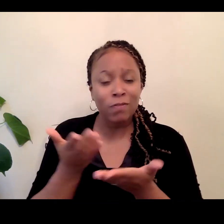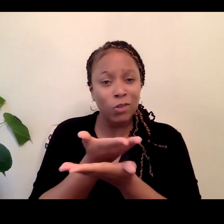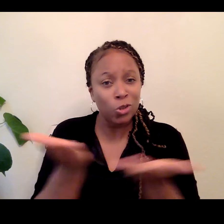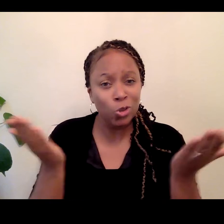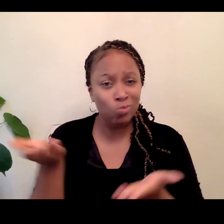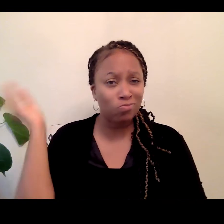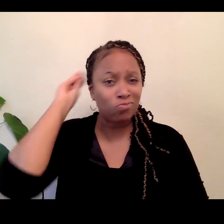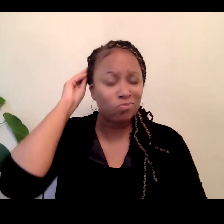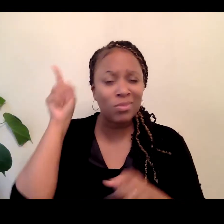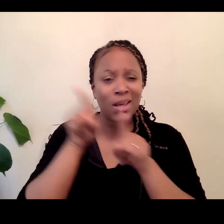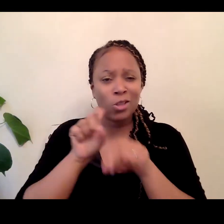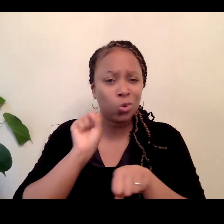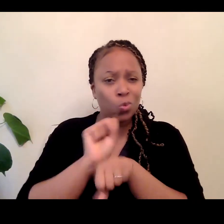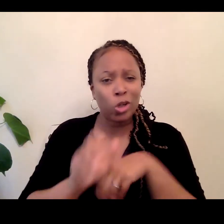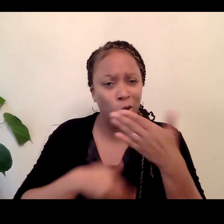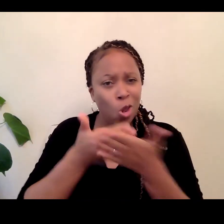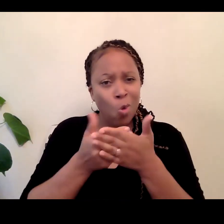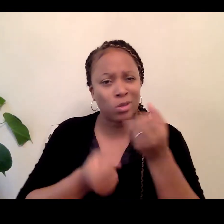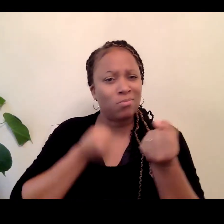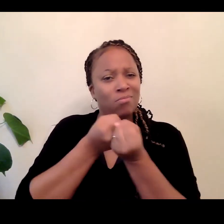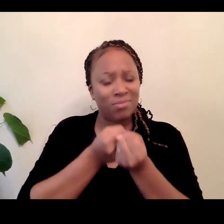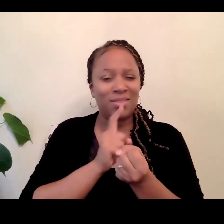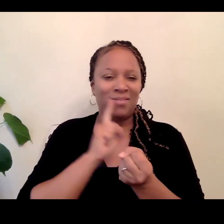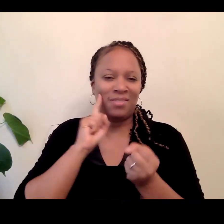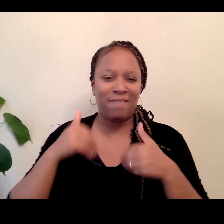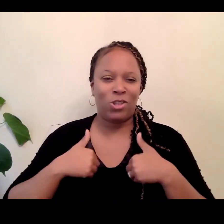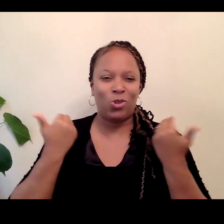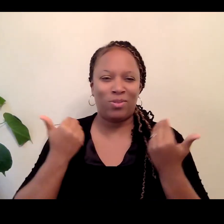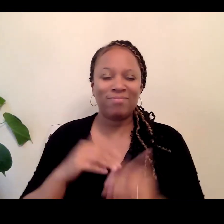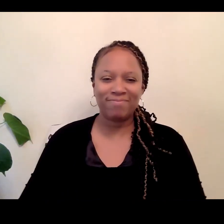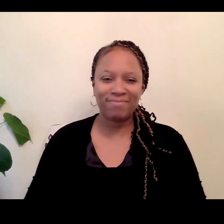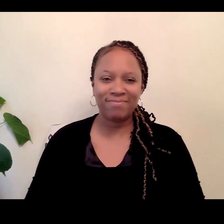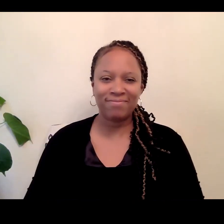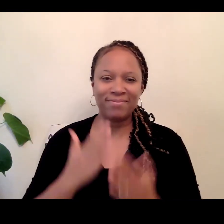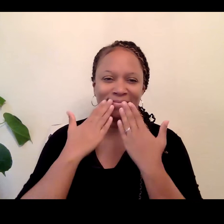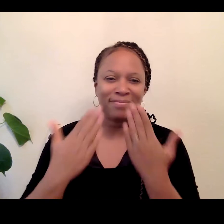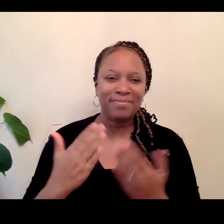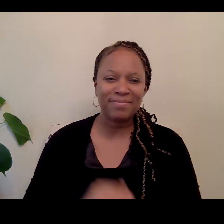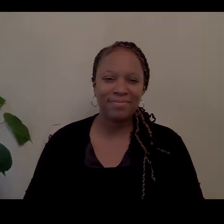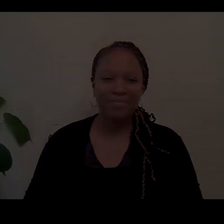to keep in mind as you work closely in support of deaf youth. Thank you.